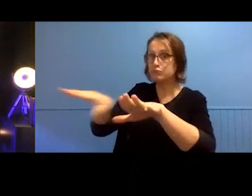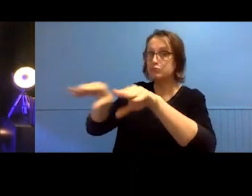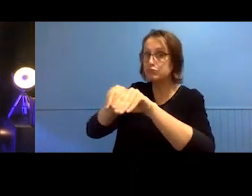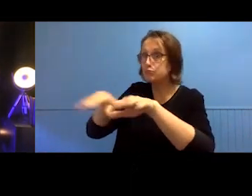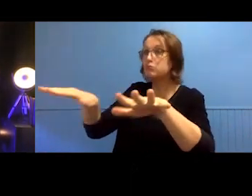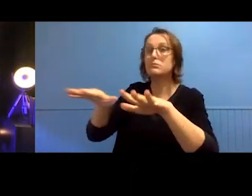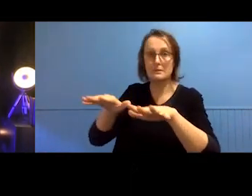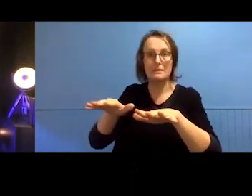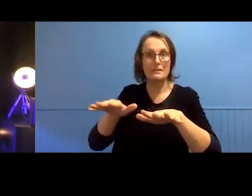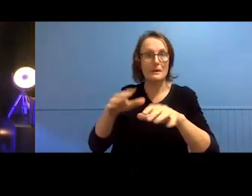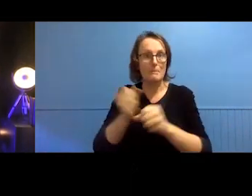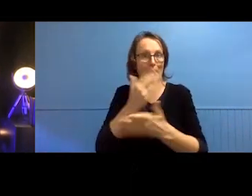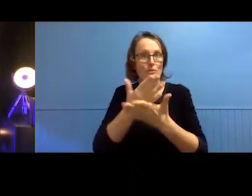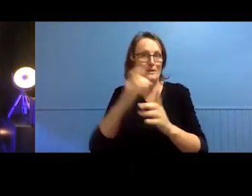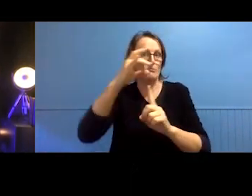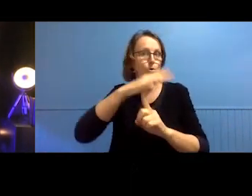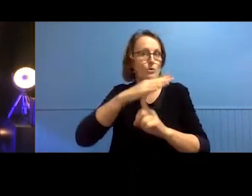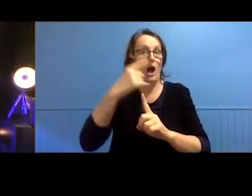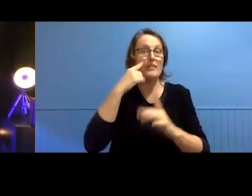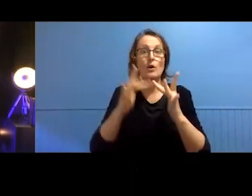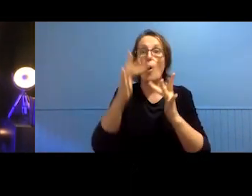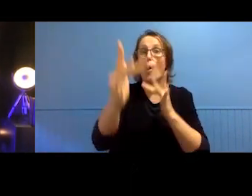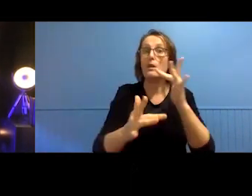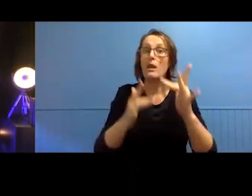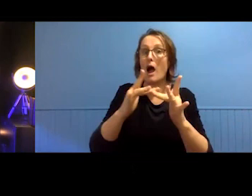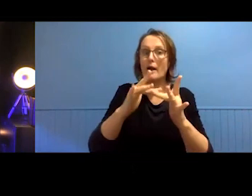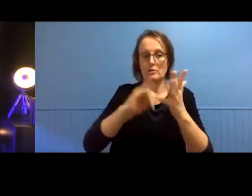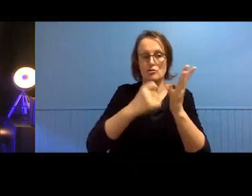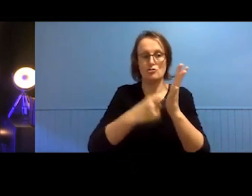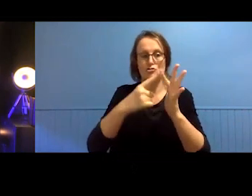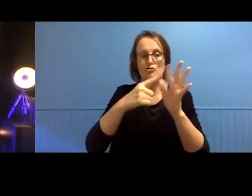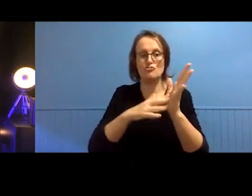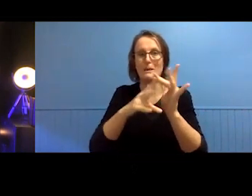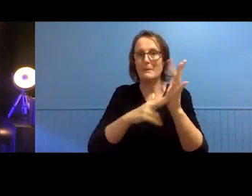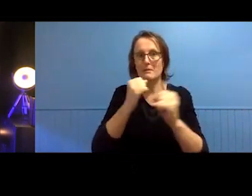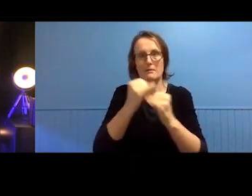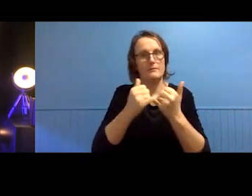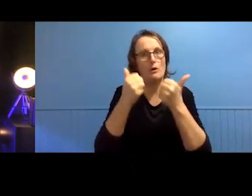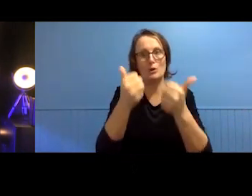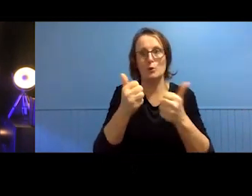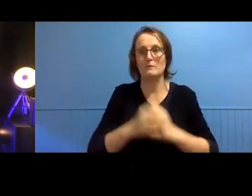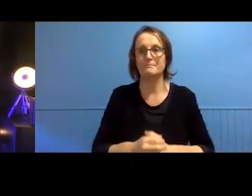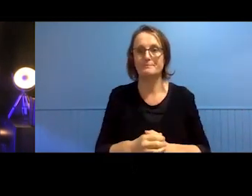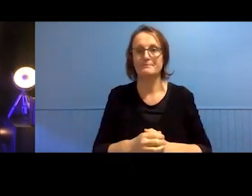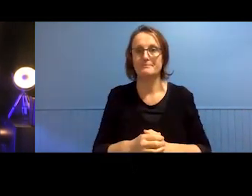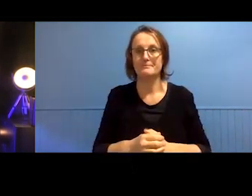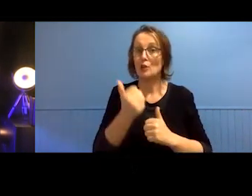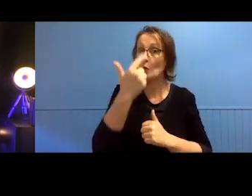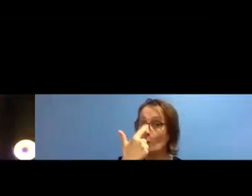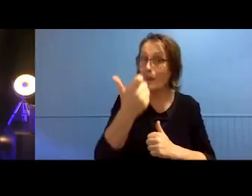think that online streaming is such a good way to do that at this moment. Look, good luck, we are here if you need any help or anything